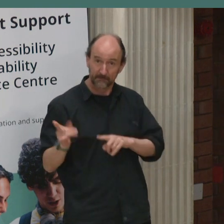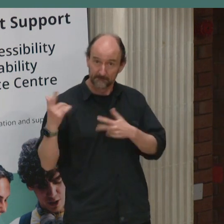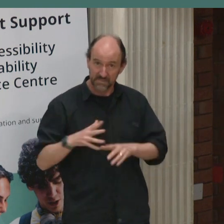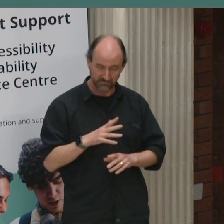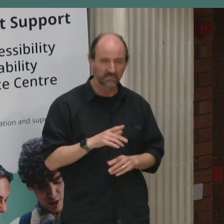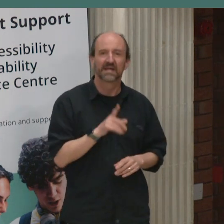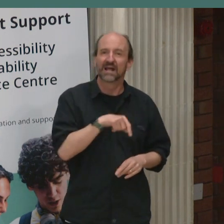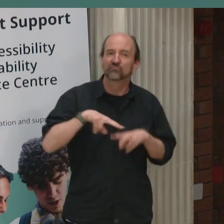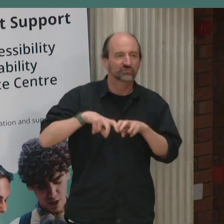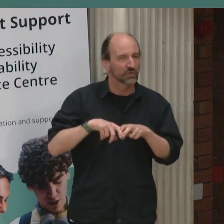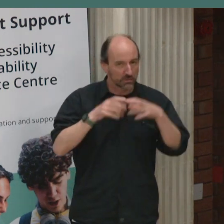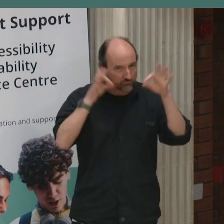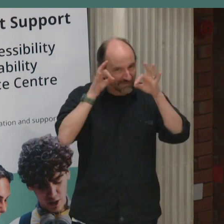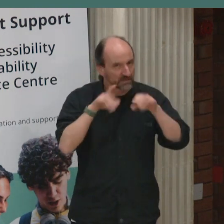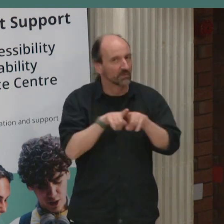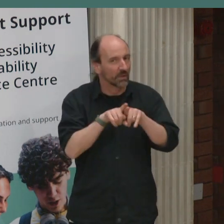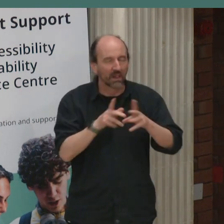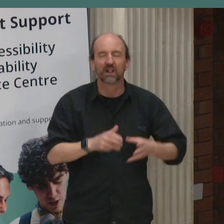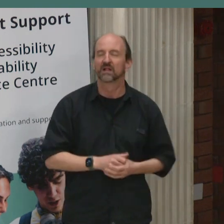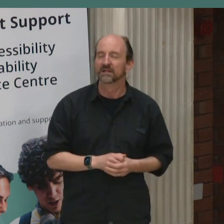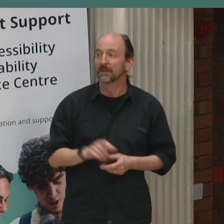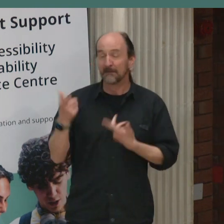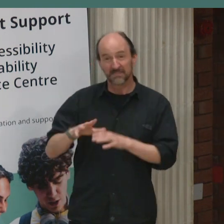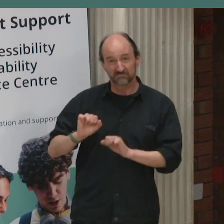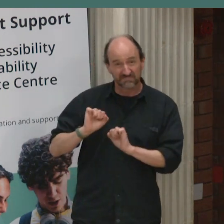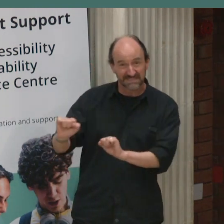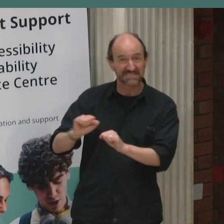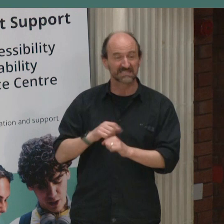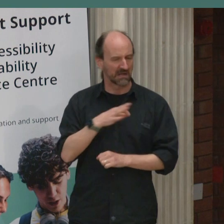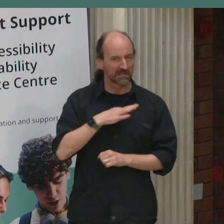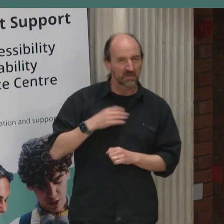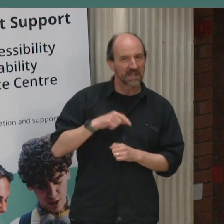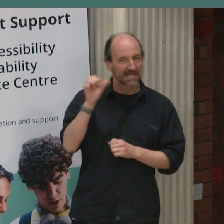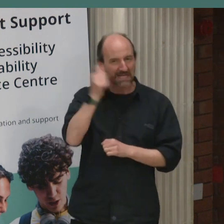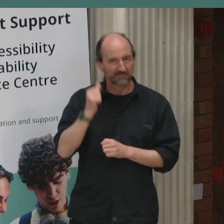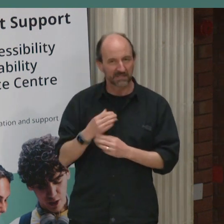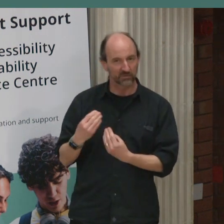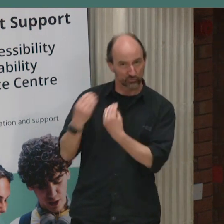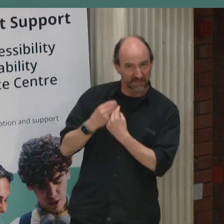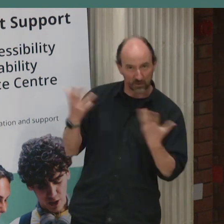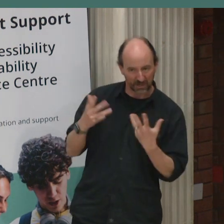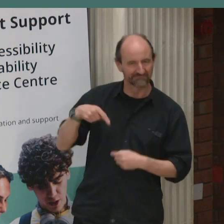Professor and has spent all of his academic and clinical training at Cambridge. And finally Portia